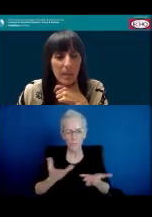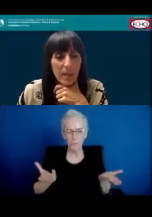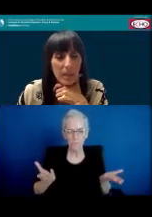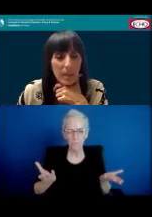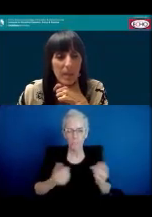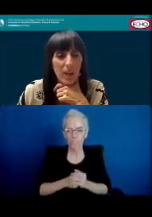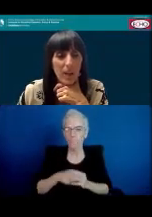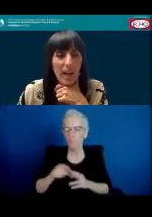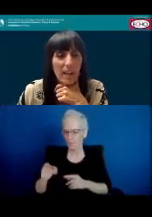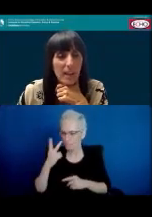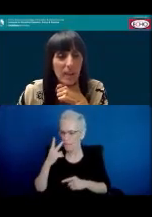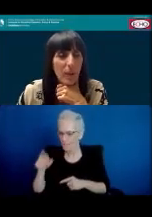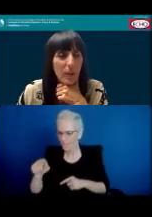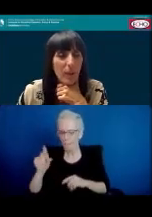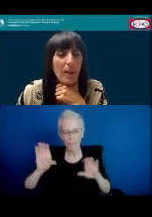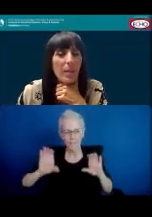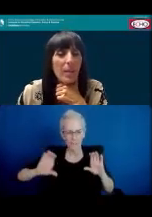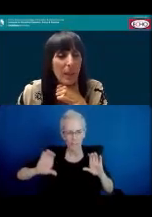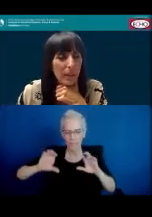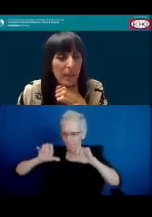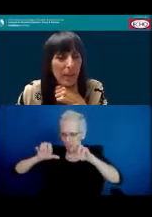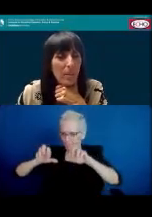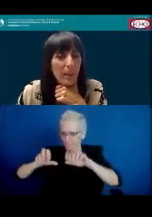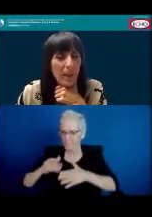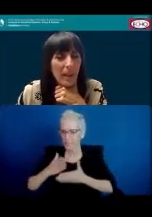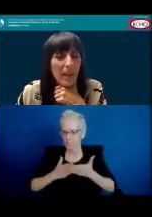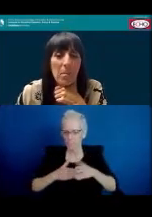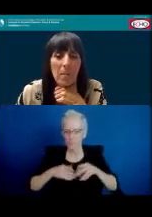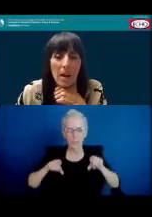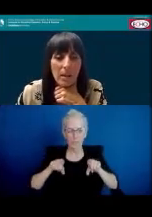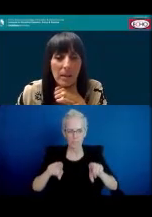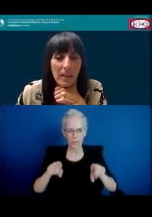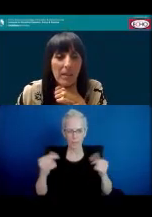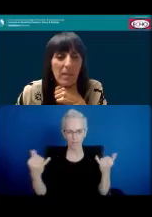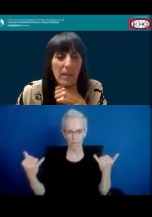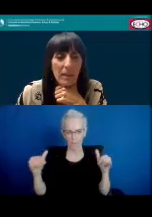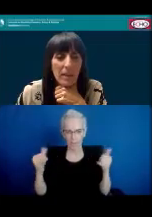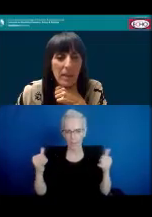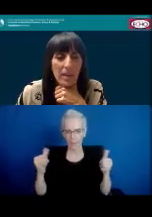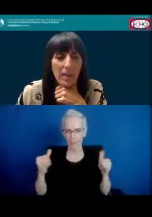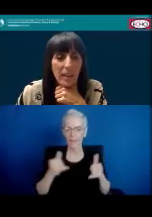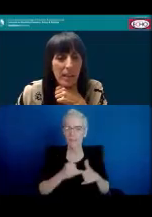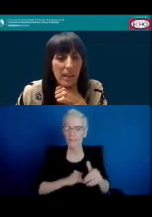things in chat so parallel play modeling, following the child's